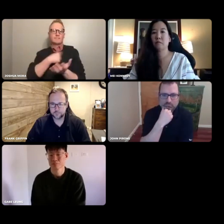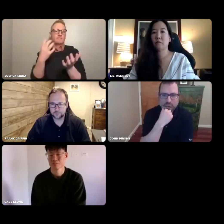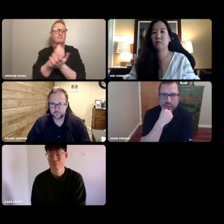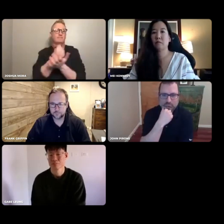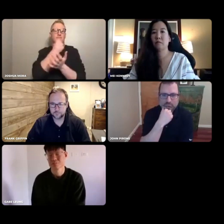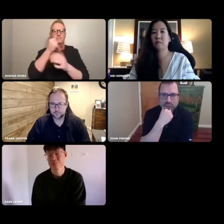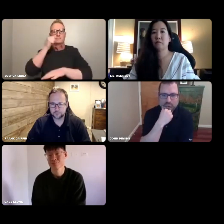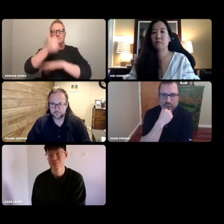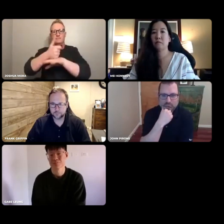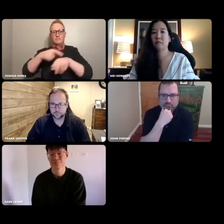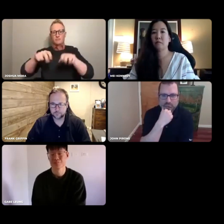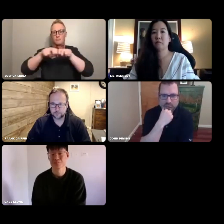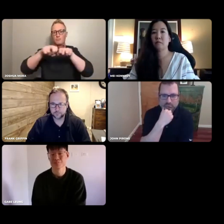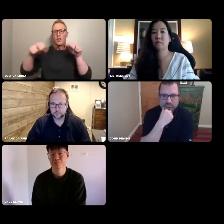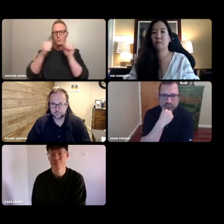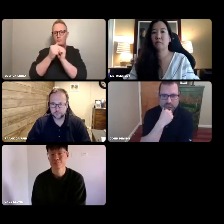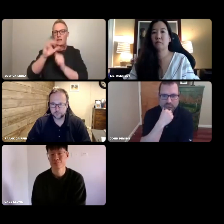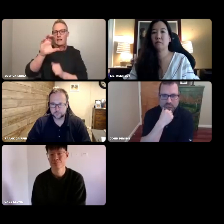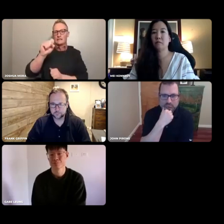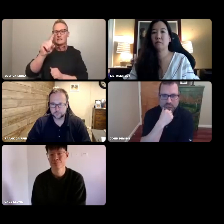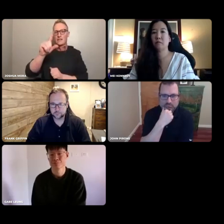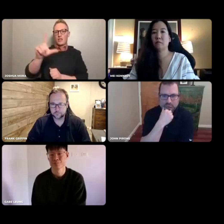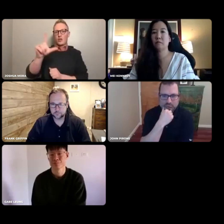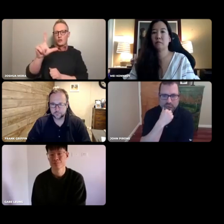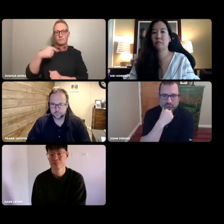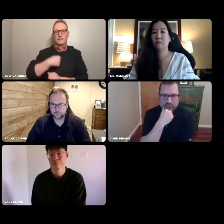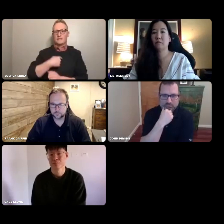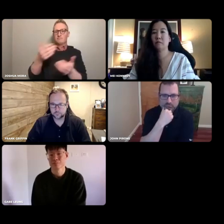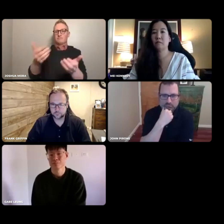I'm not sure how to support my students.